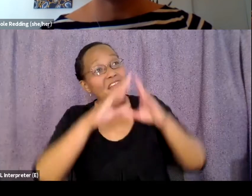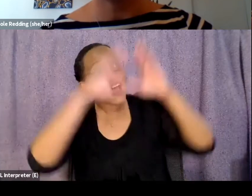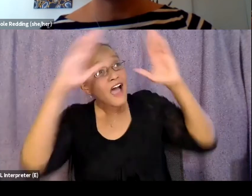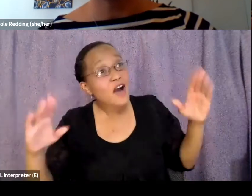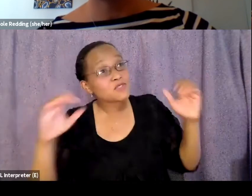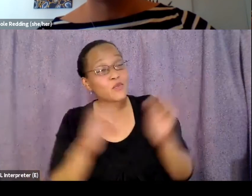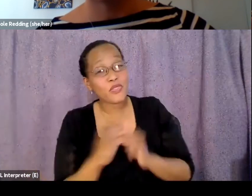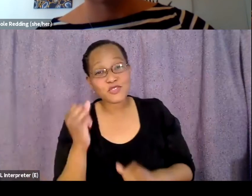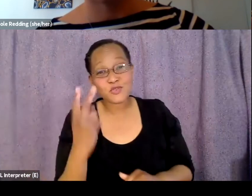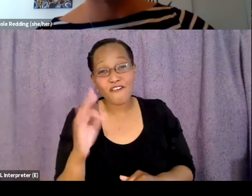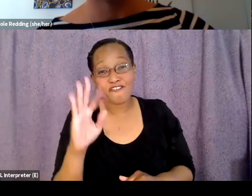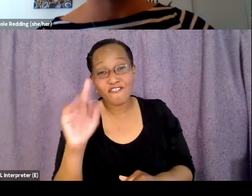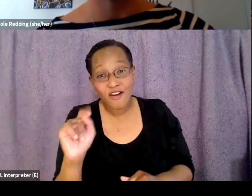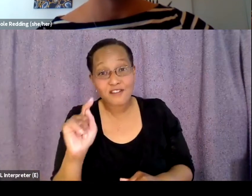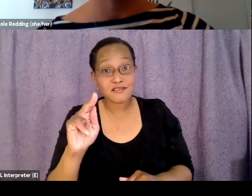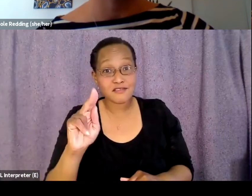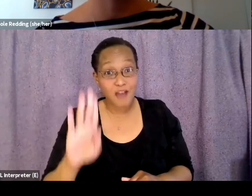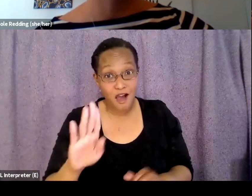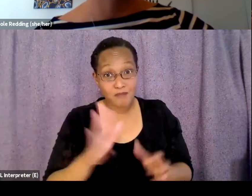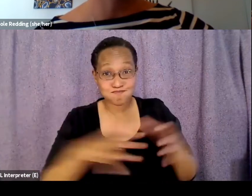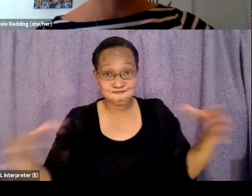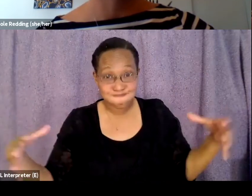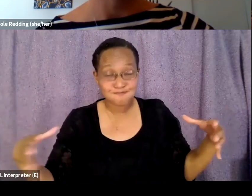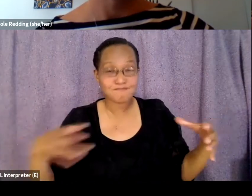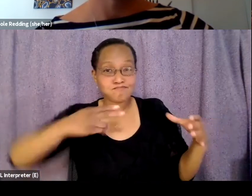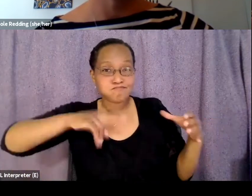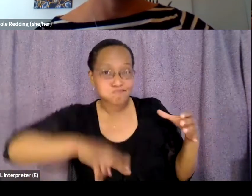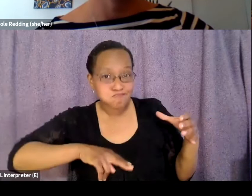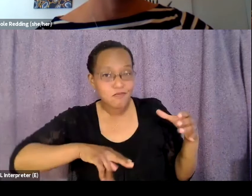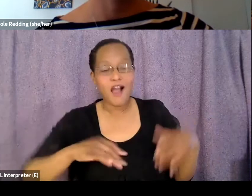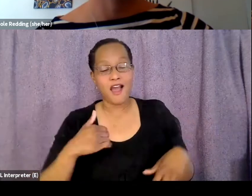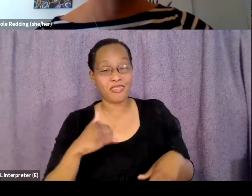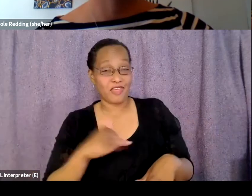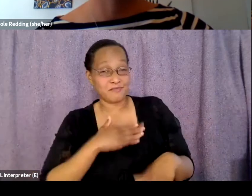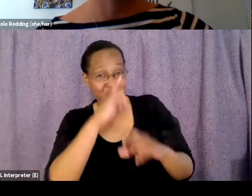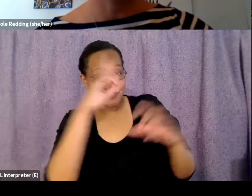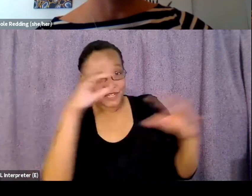a dream, you know I want to live in a house with the library and.